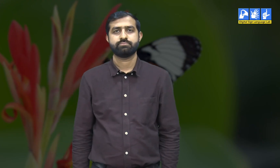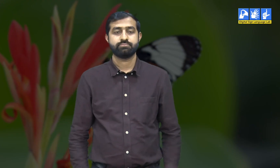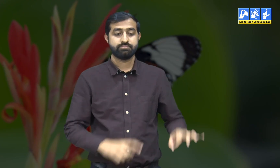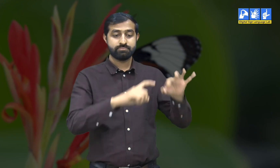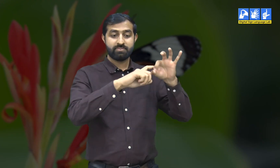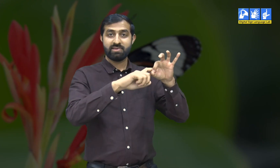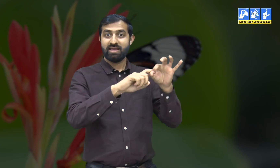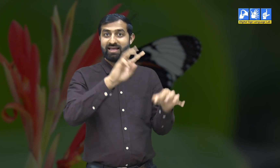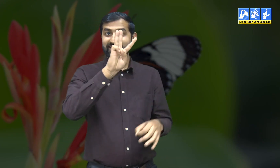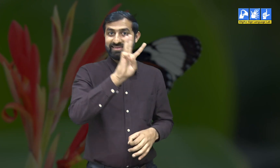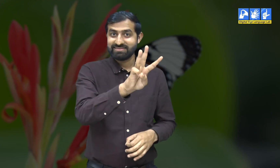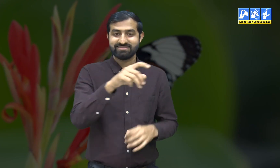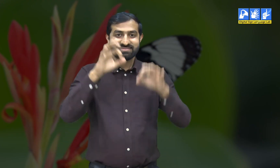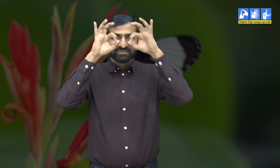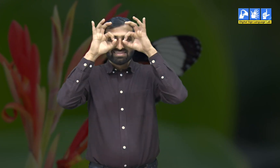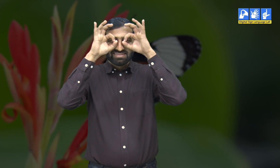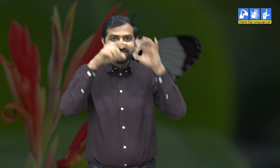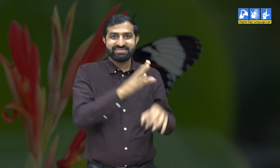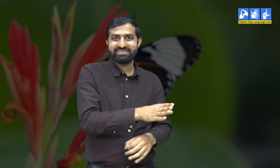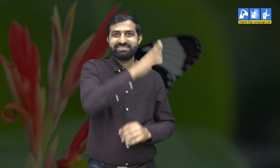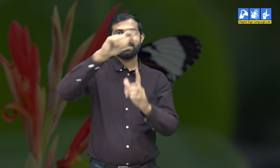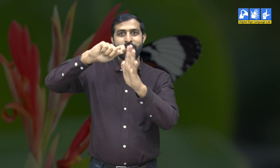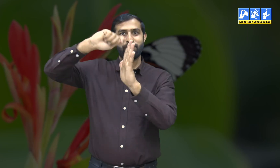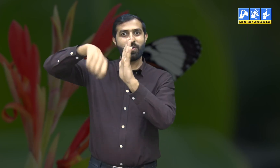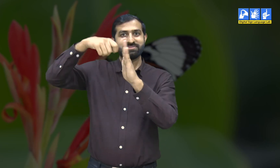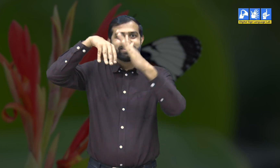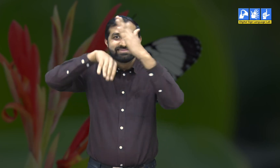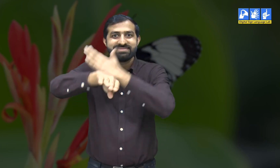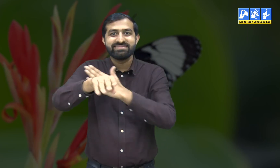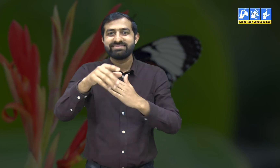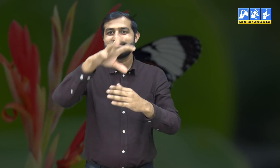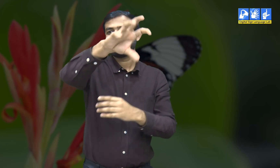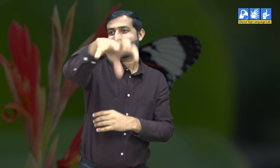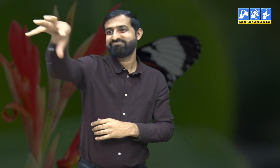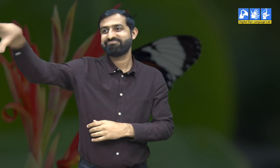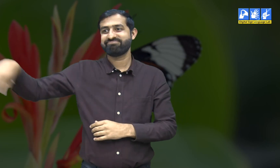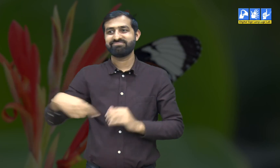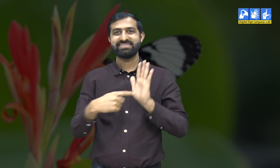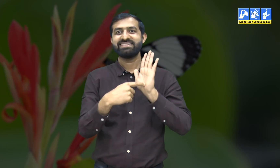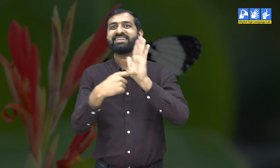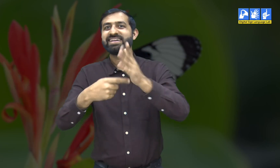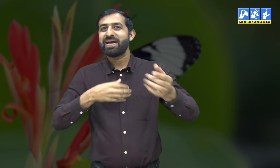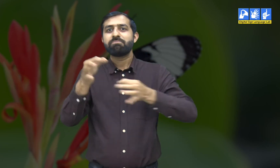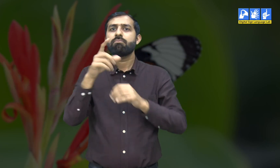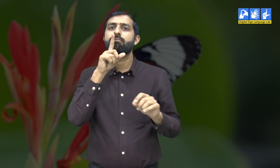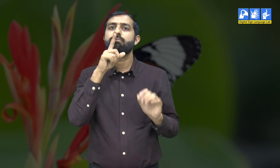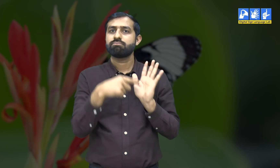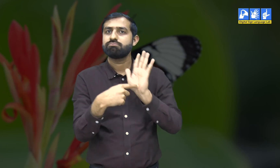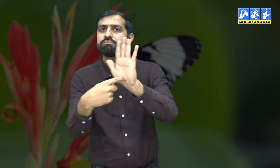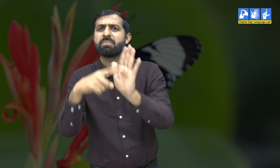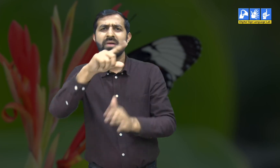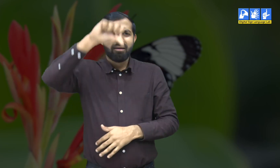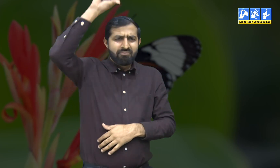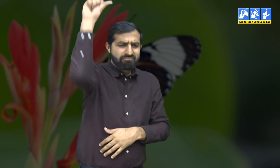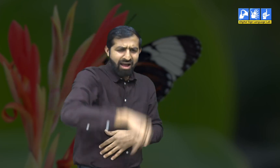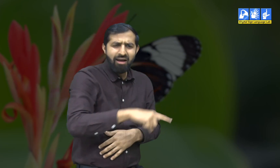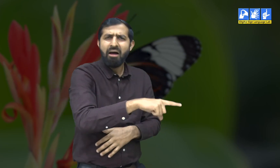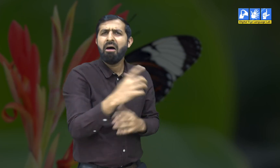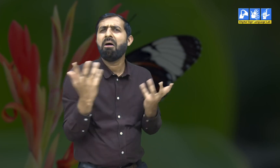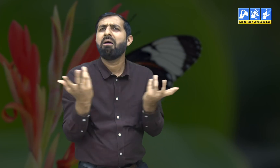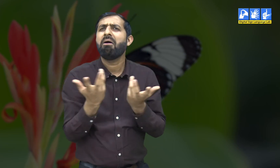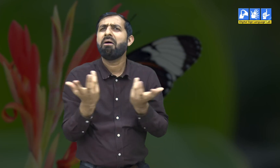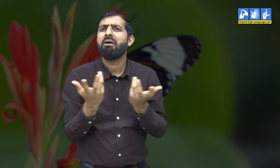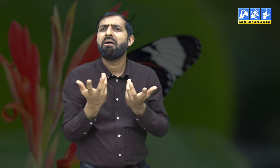Q3. Why did Richard fail in the competition of county science fair.